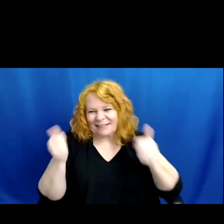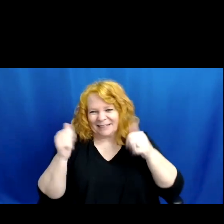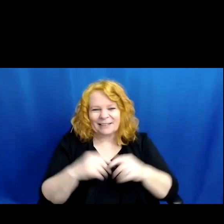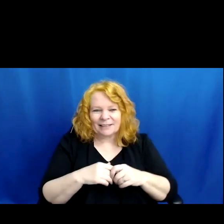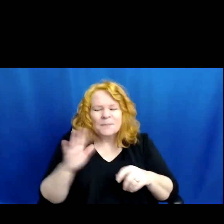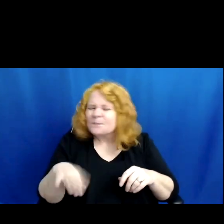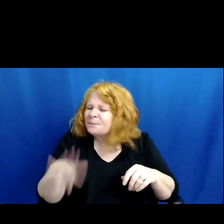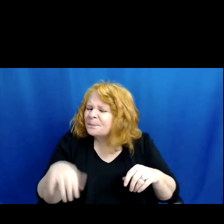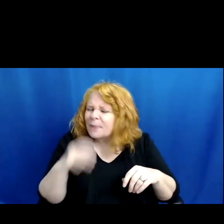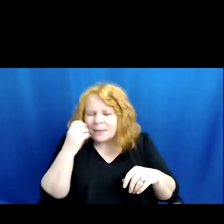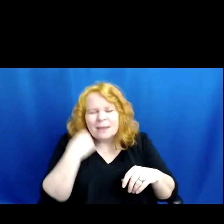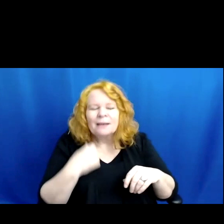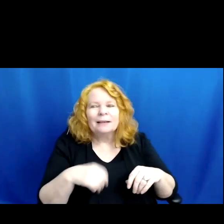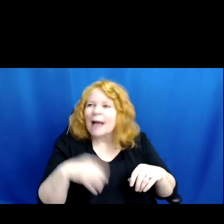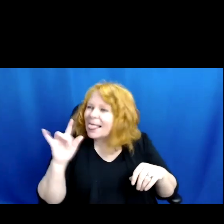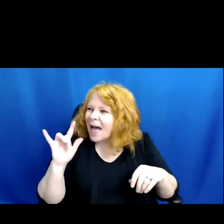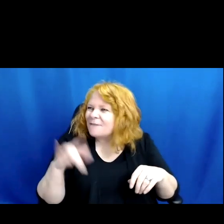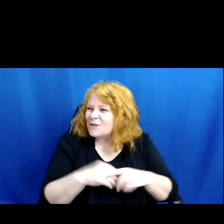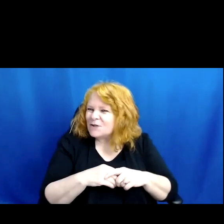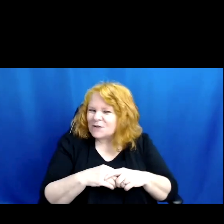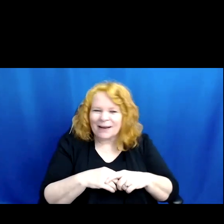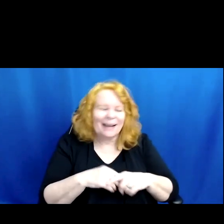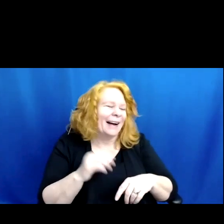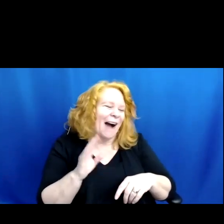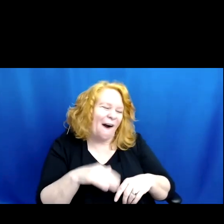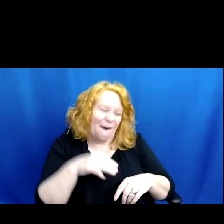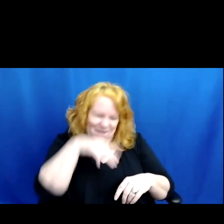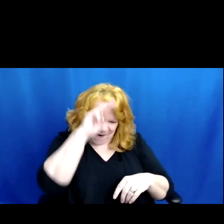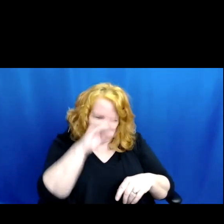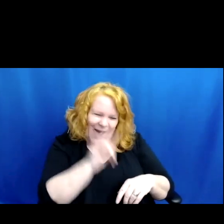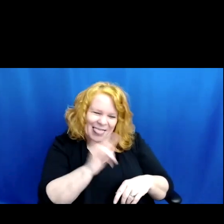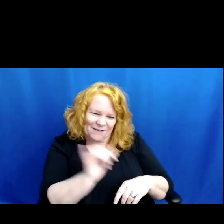Yes, Marvin? I love you. I love you Big Marvin.